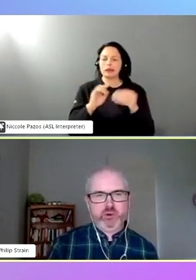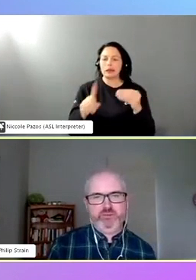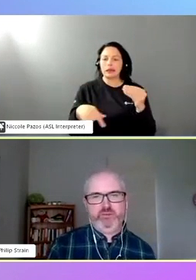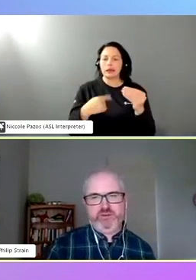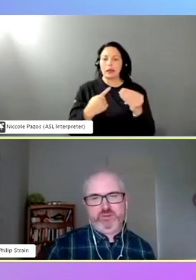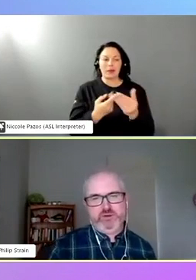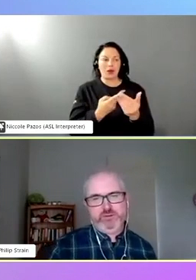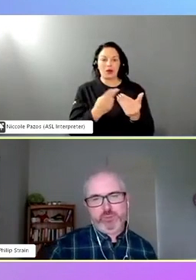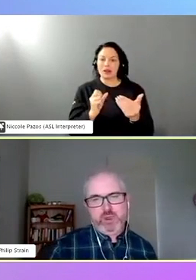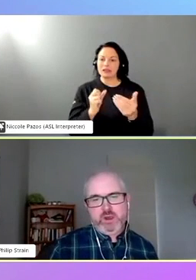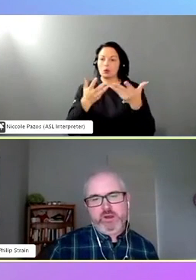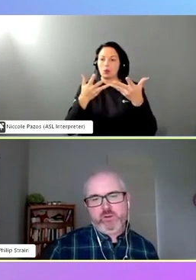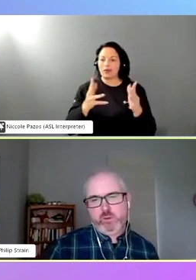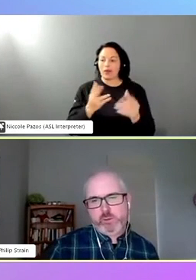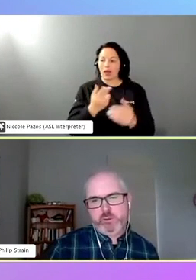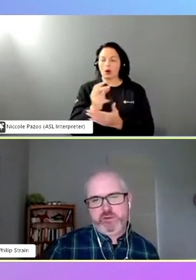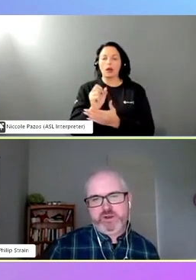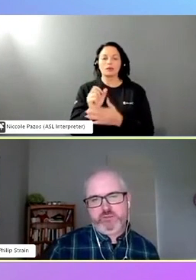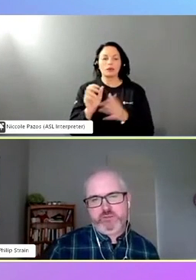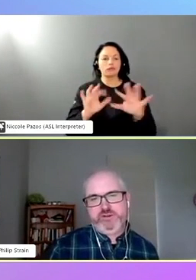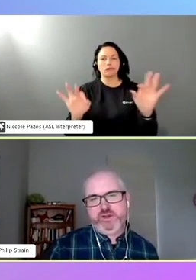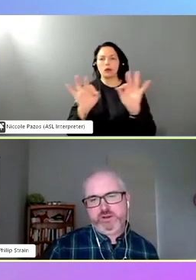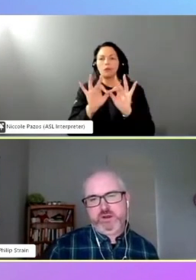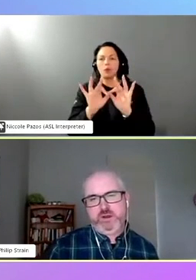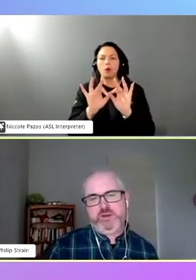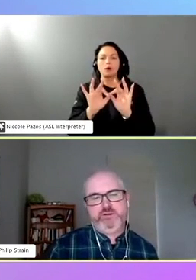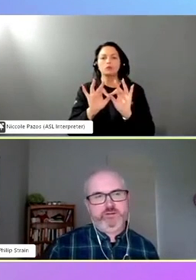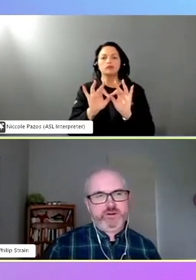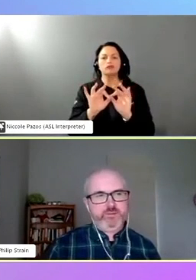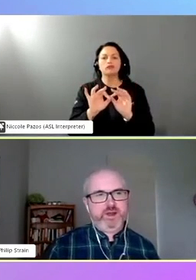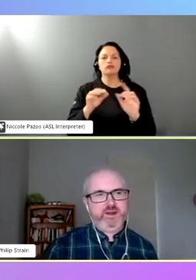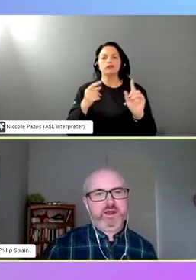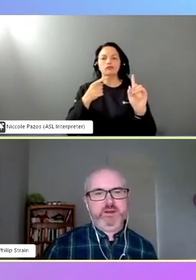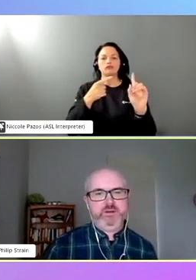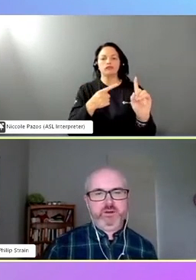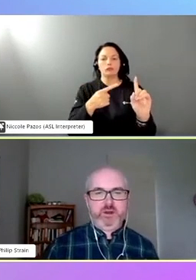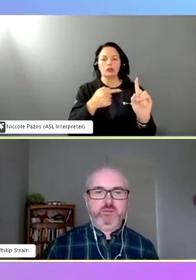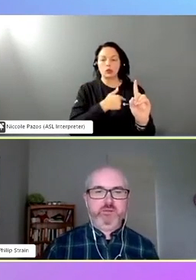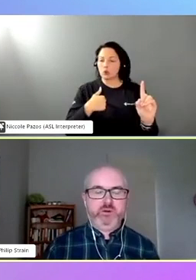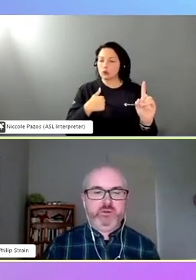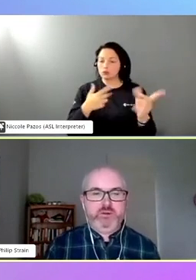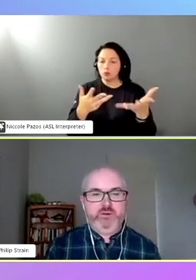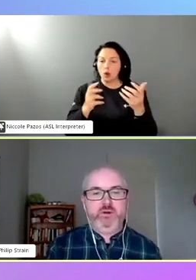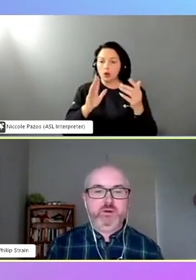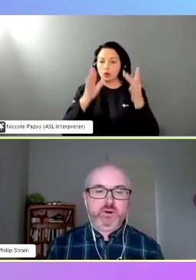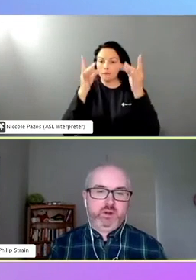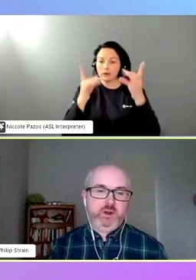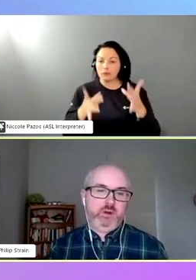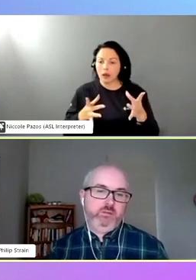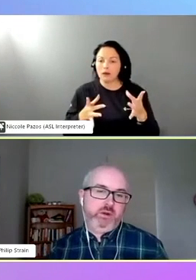They need to know their own actions on the board, so they when they create legions, leave widgets or edit content